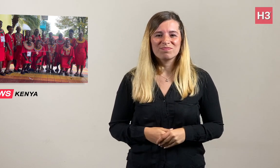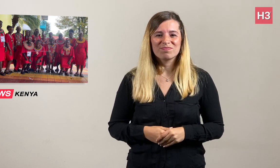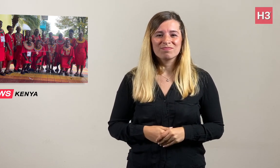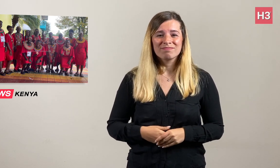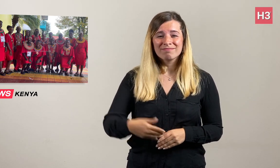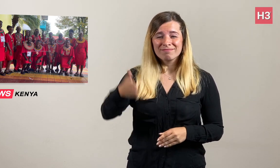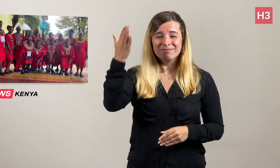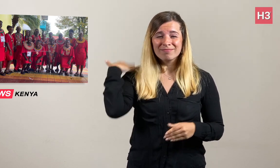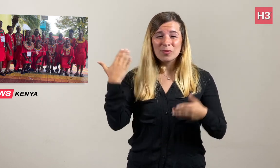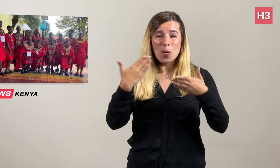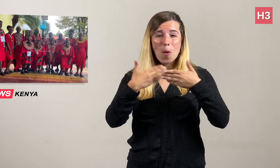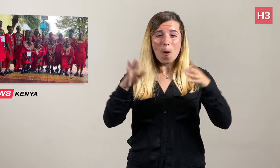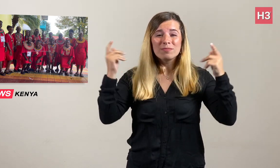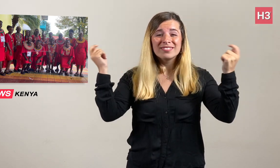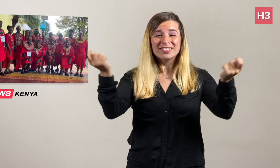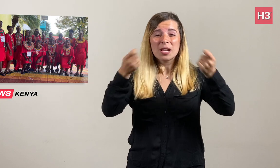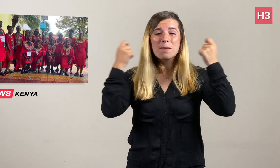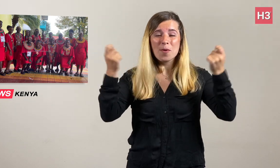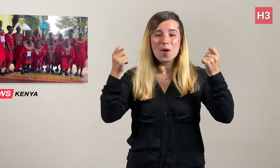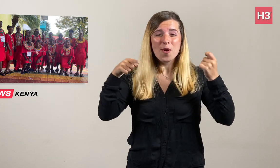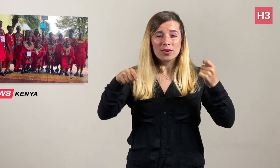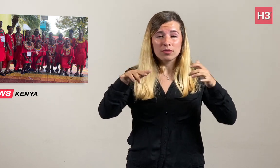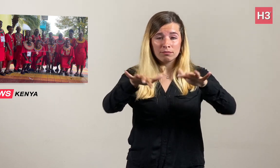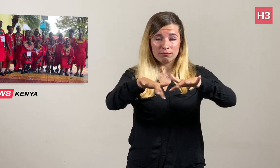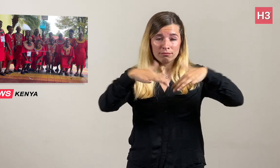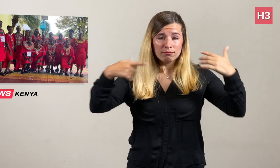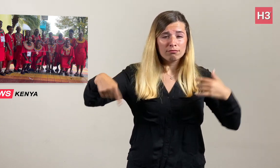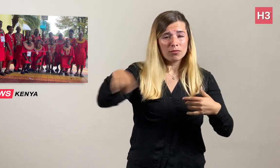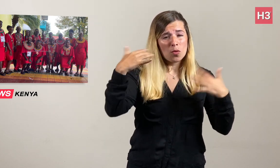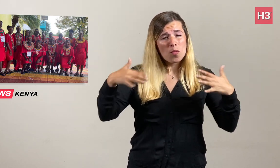the players have pushed themselves.